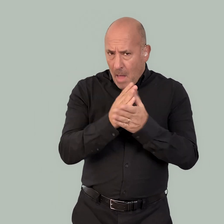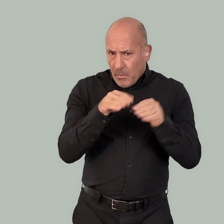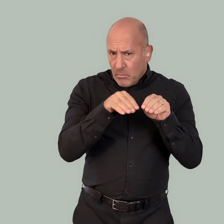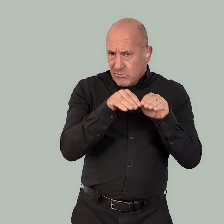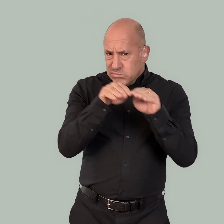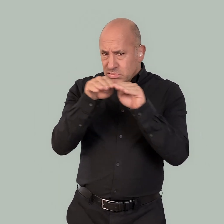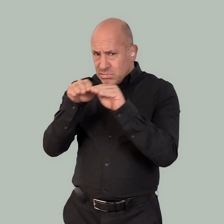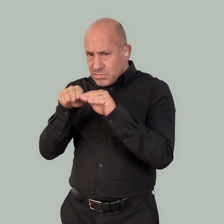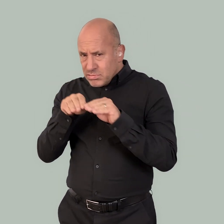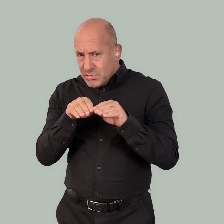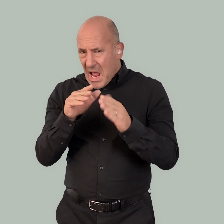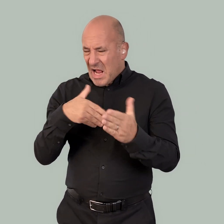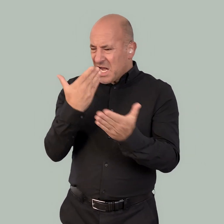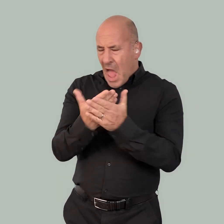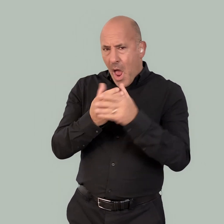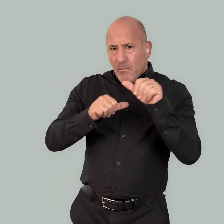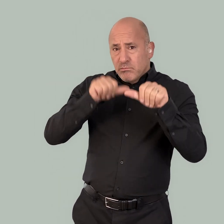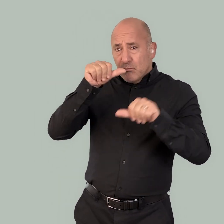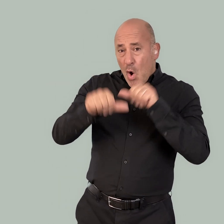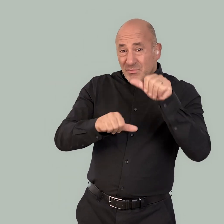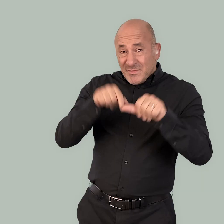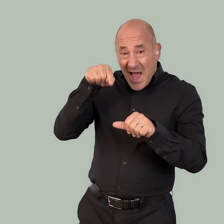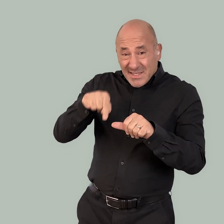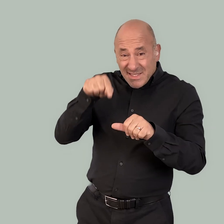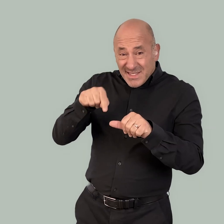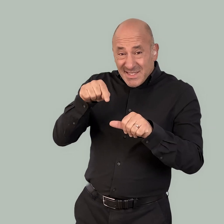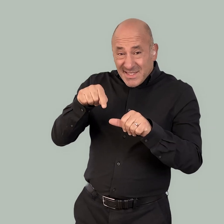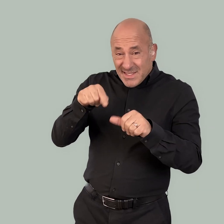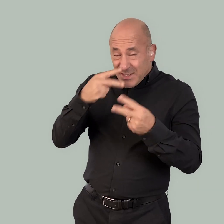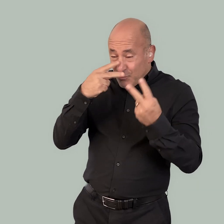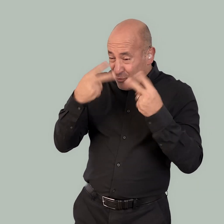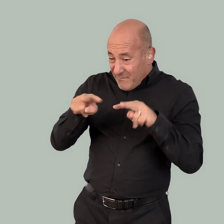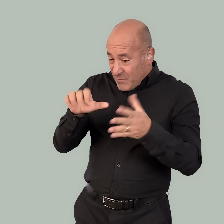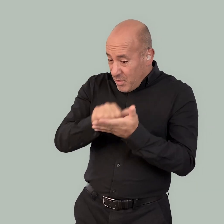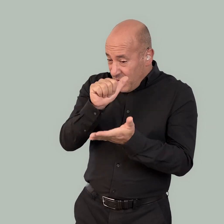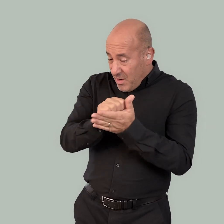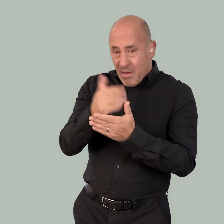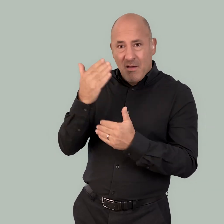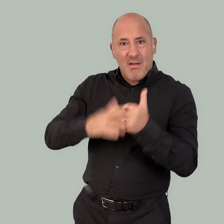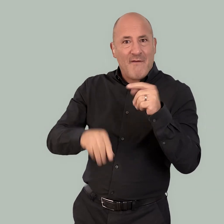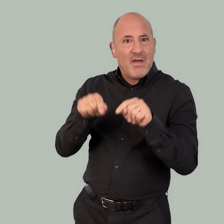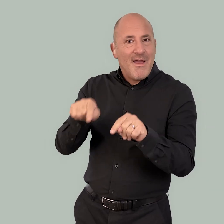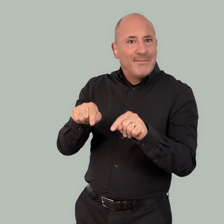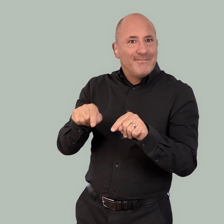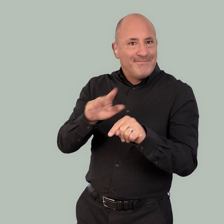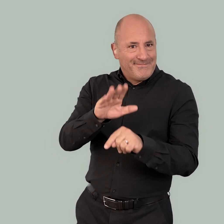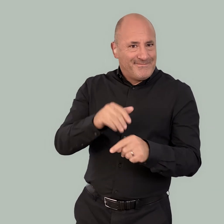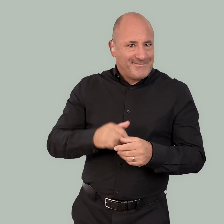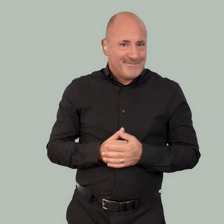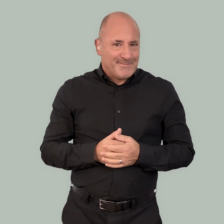of decision making and the claims process. PIP itself has never been fully reviewed.